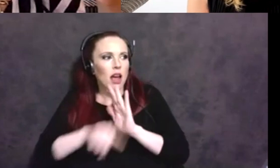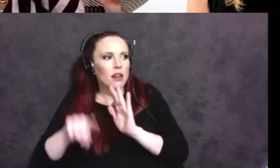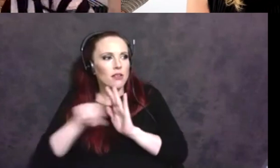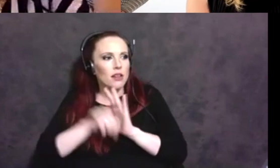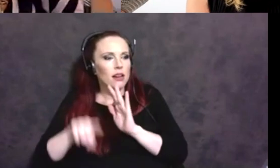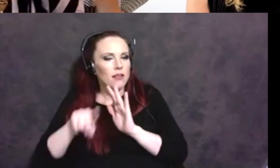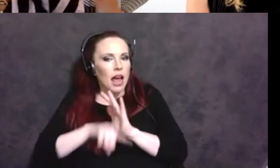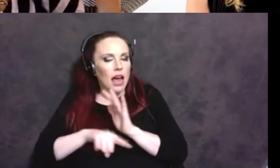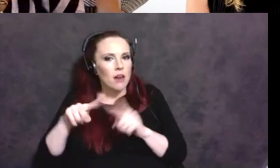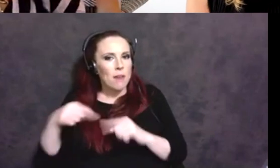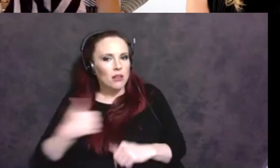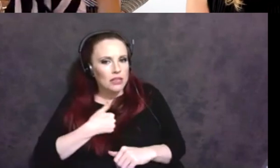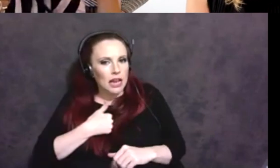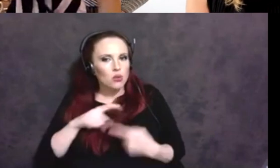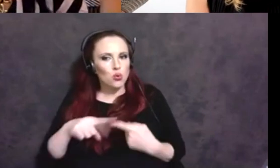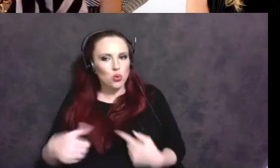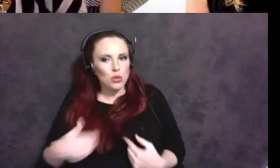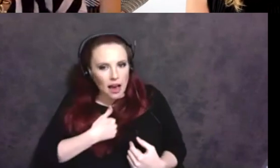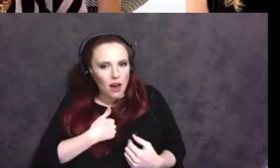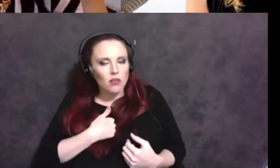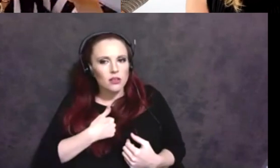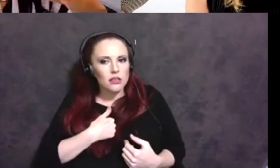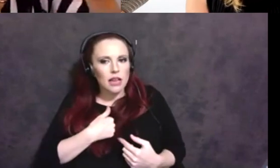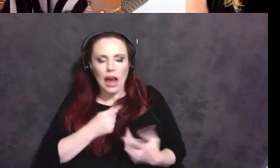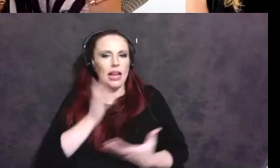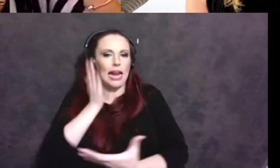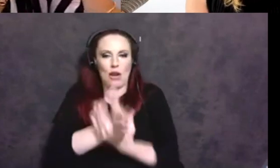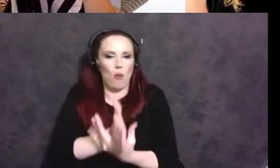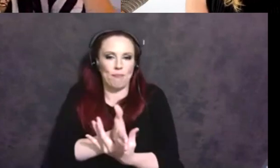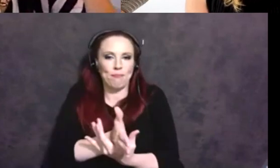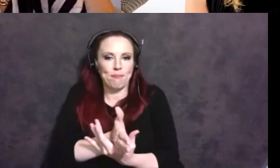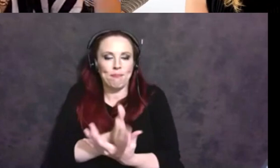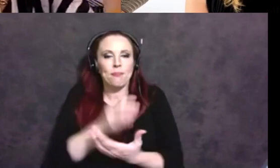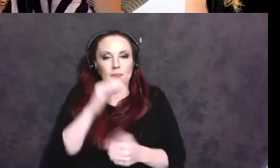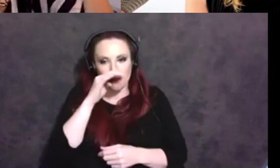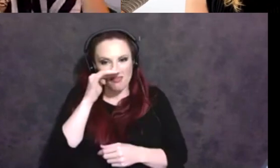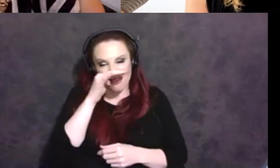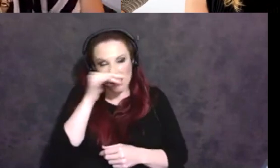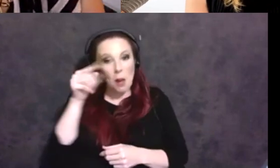awareness and moment so we can hear the negative narratives in our mind. So we can hear ourselves